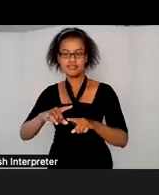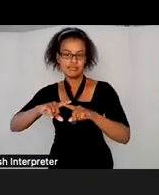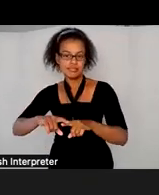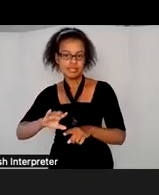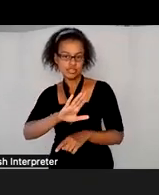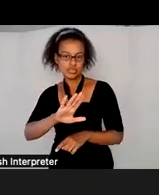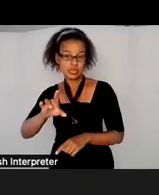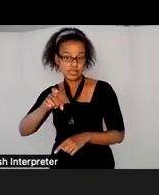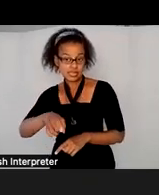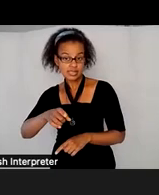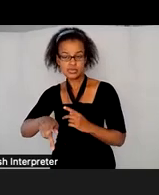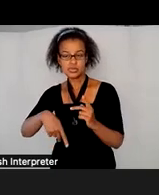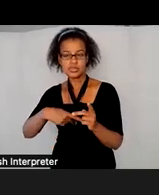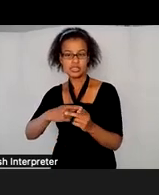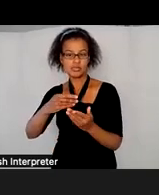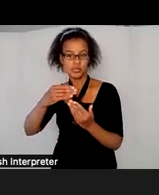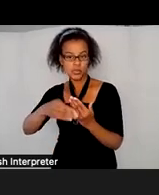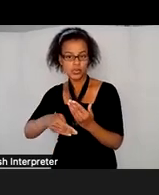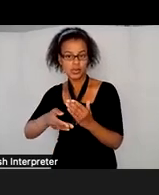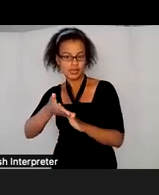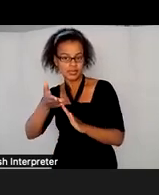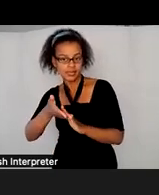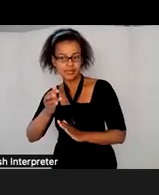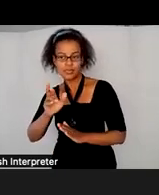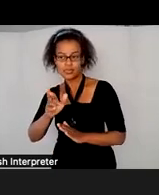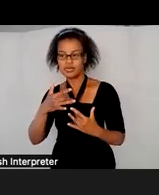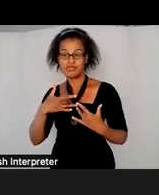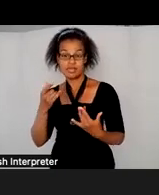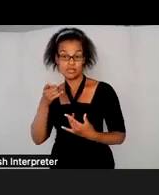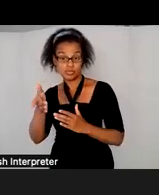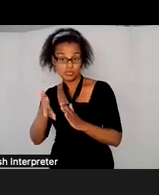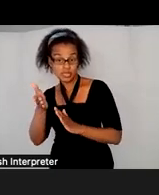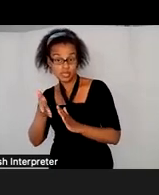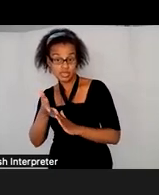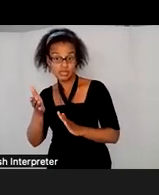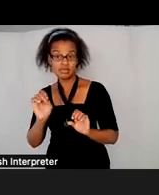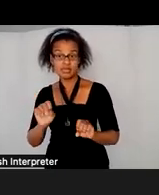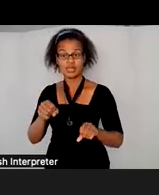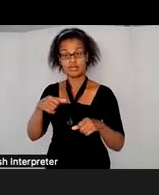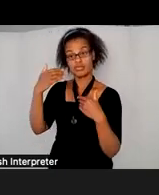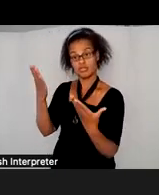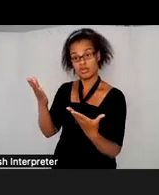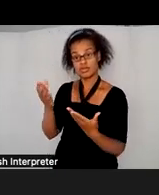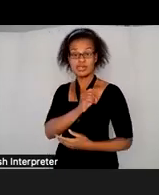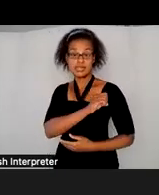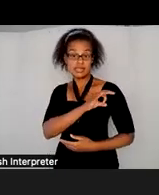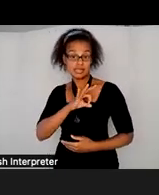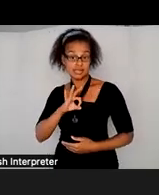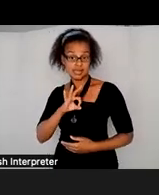running, or event that you're running, we can offer your staff support and support with